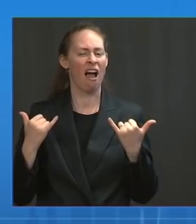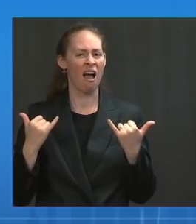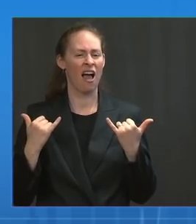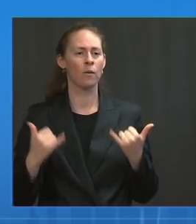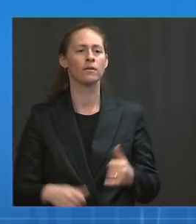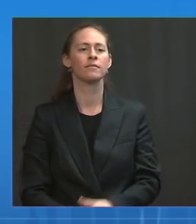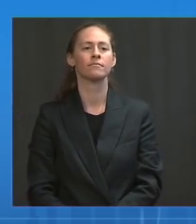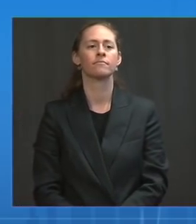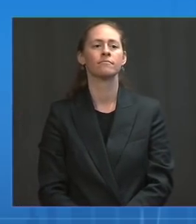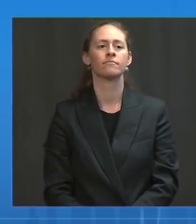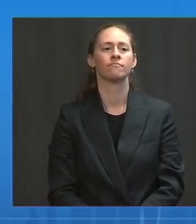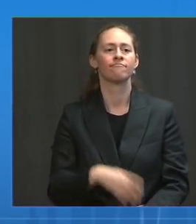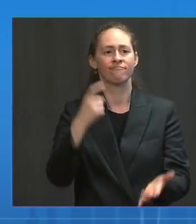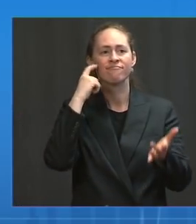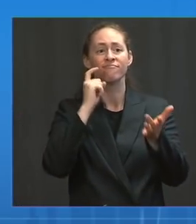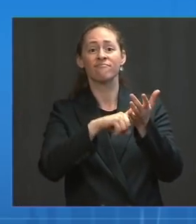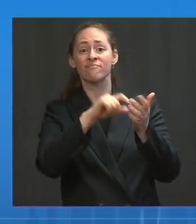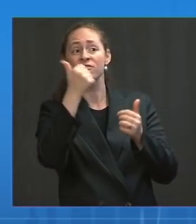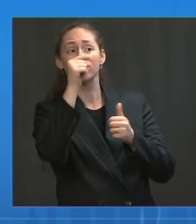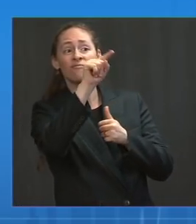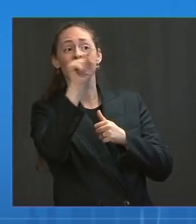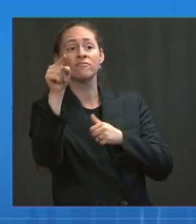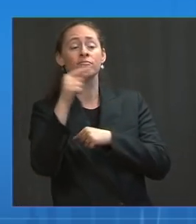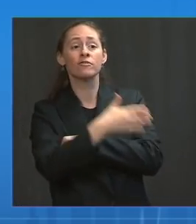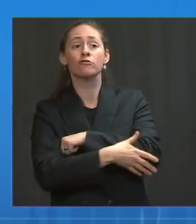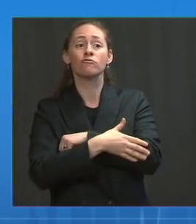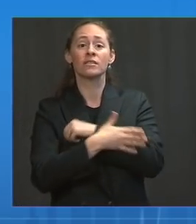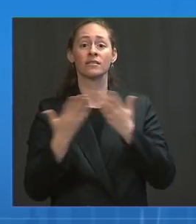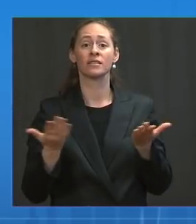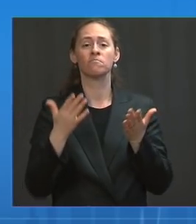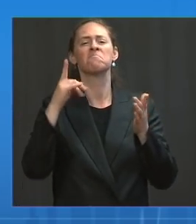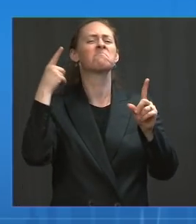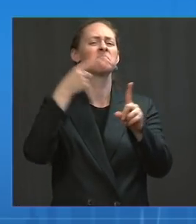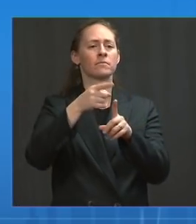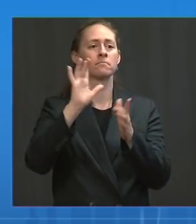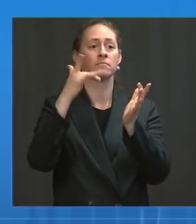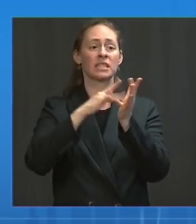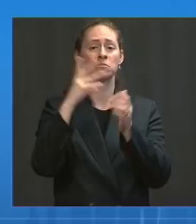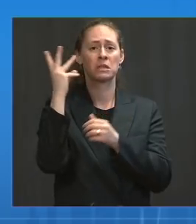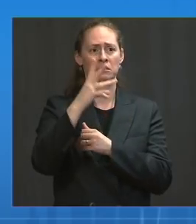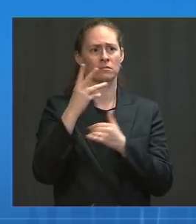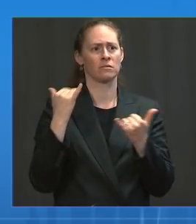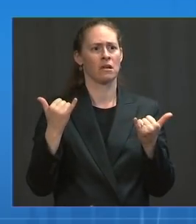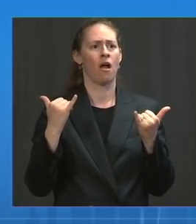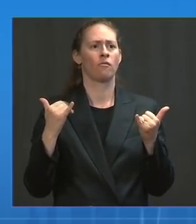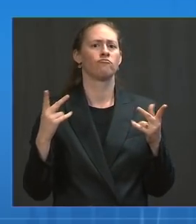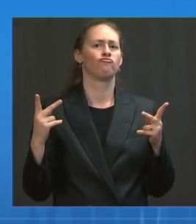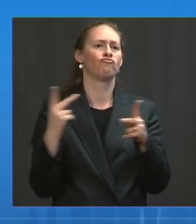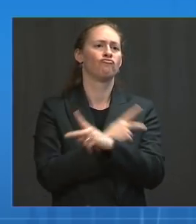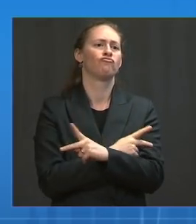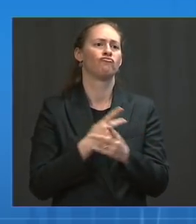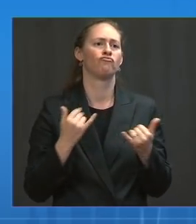For example, in parts of the Midwest and upper mountain states, CDC's early sequence data suggests the Delta variant accounts